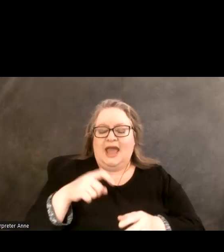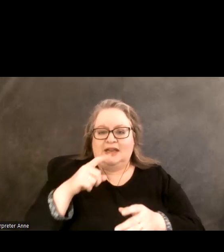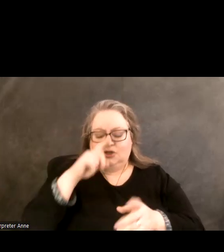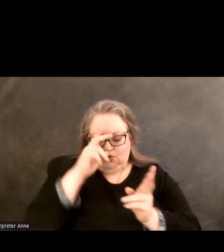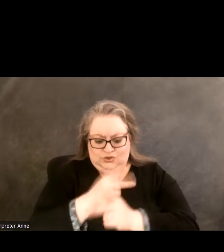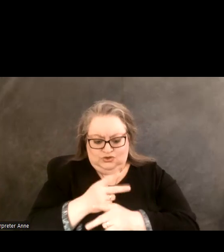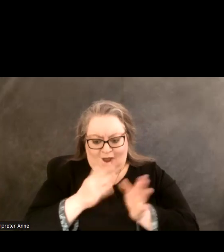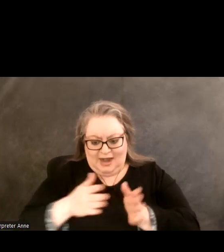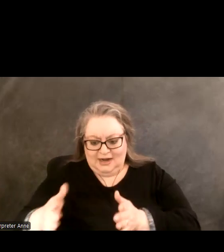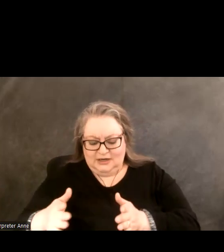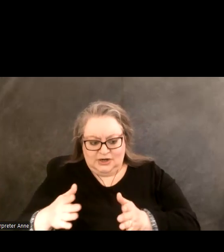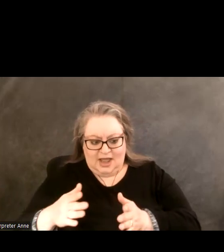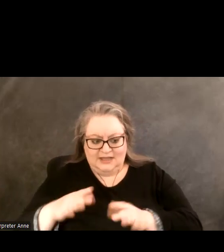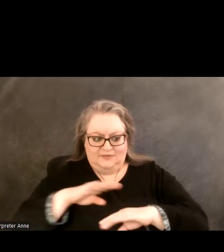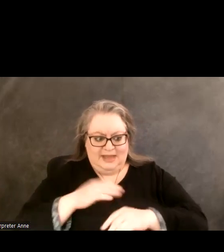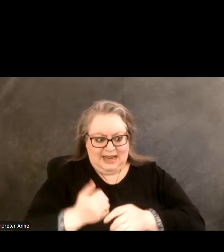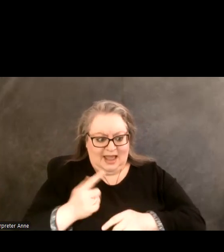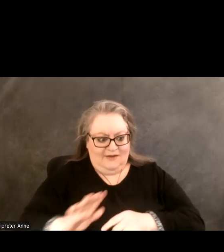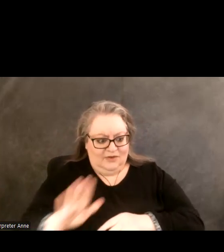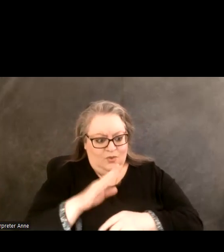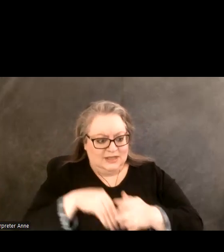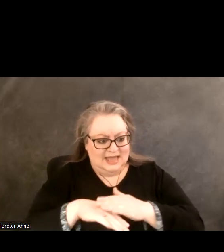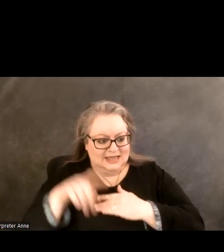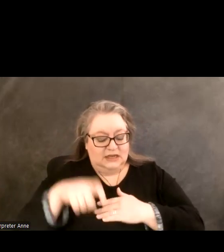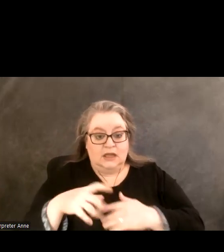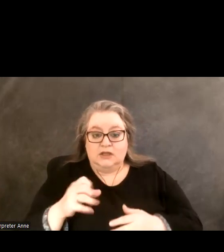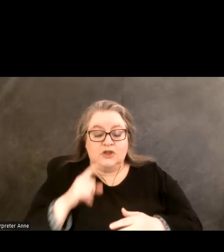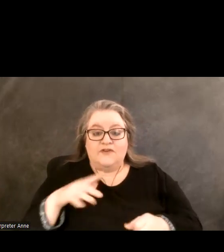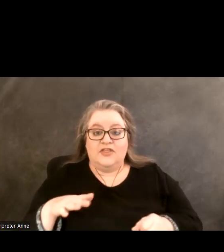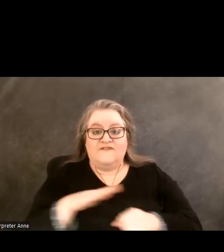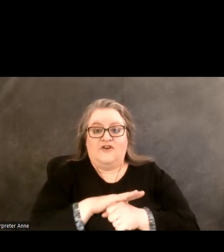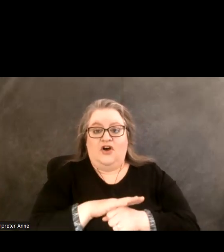everyone's access needs, so we spent the full first day just